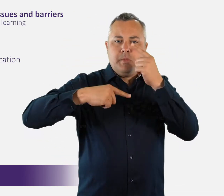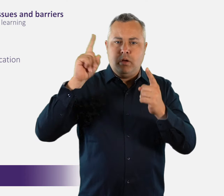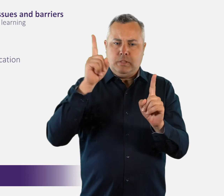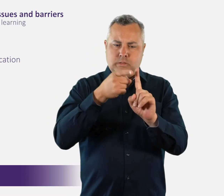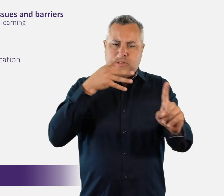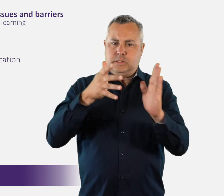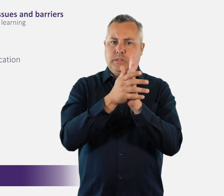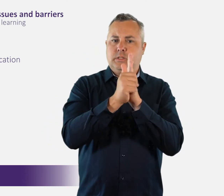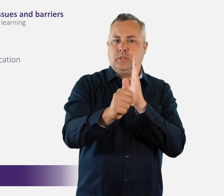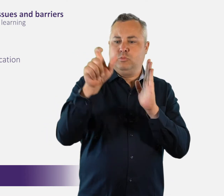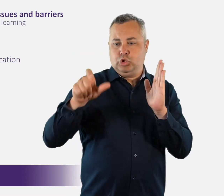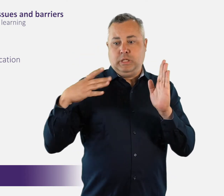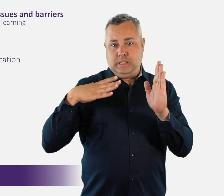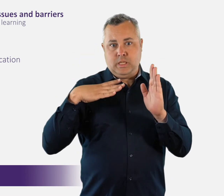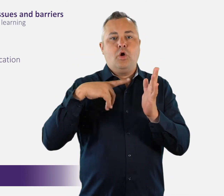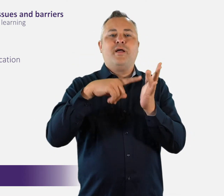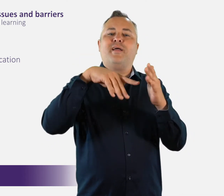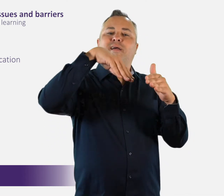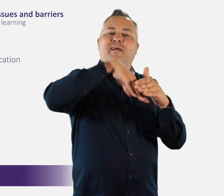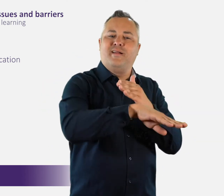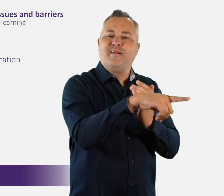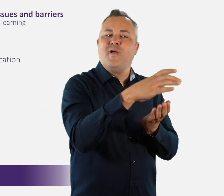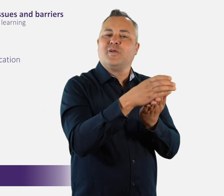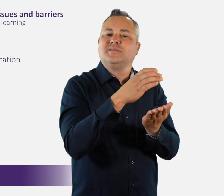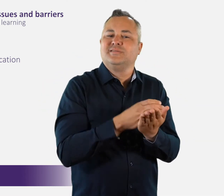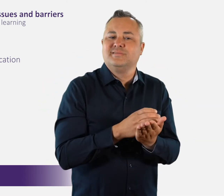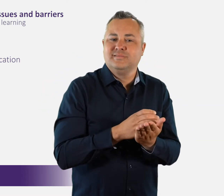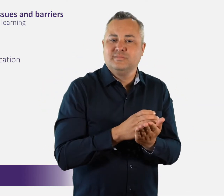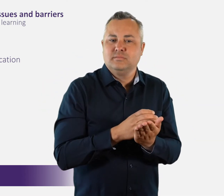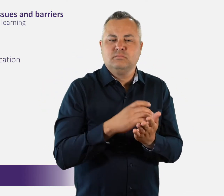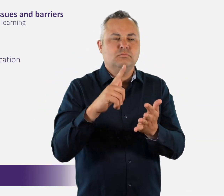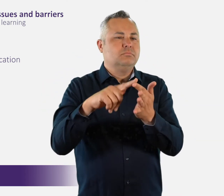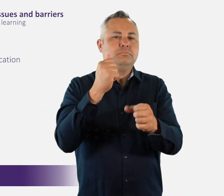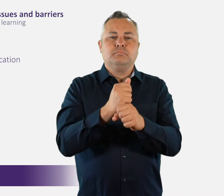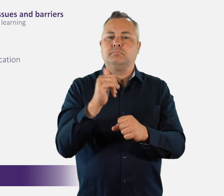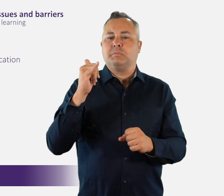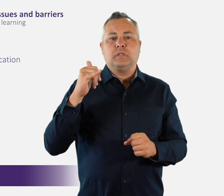that a person must have in order to participate in the course, for example.